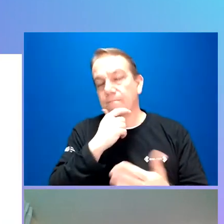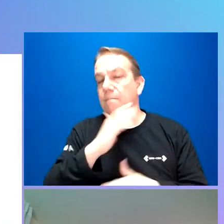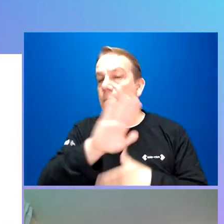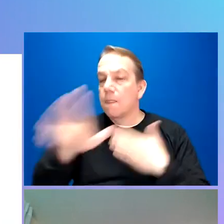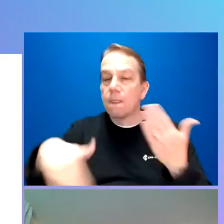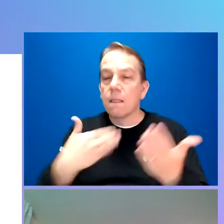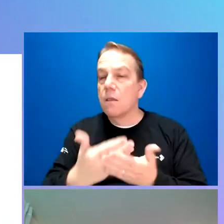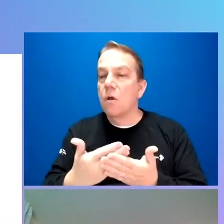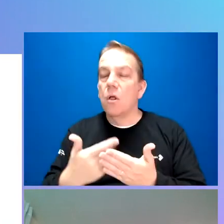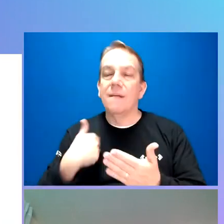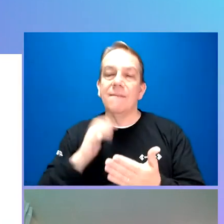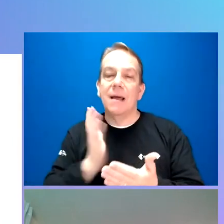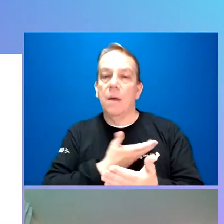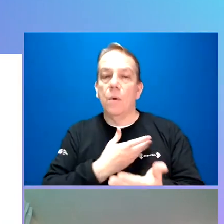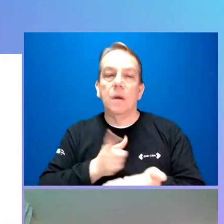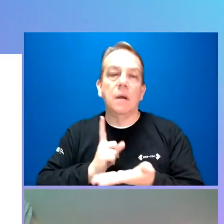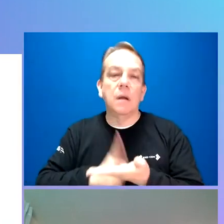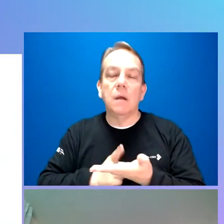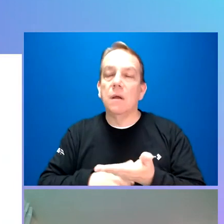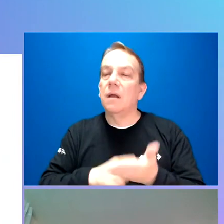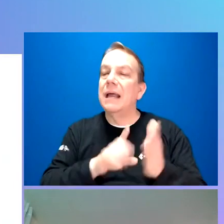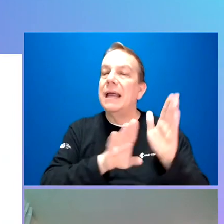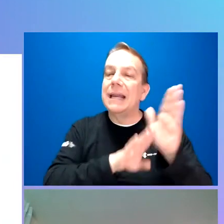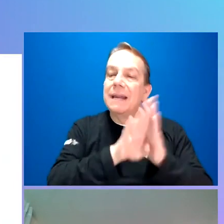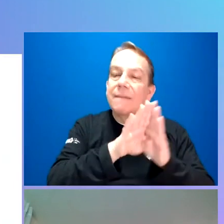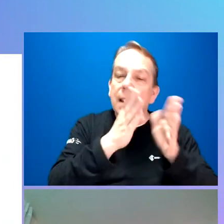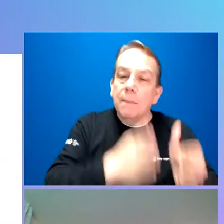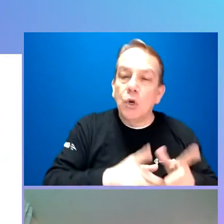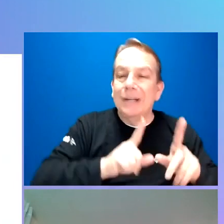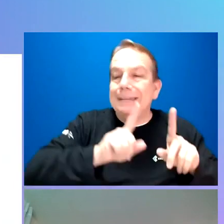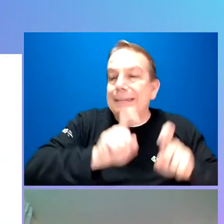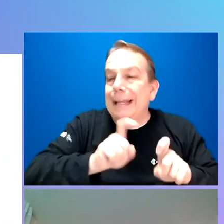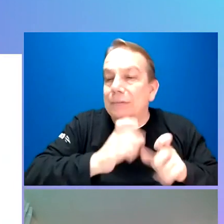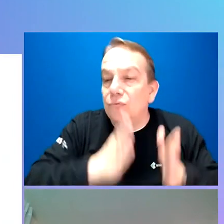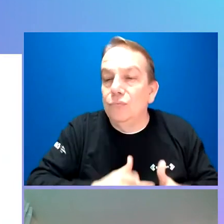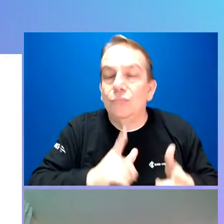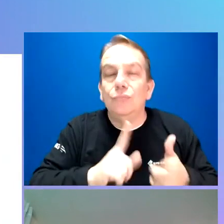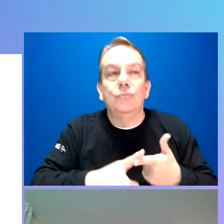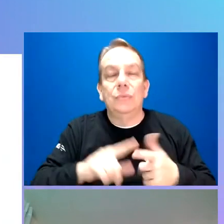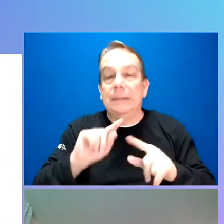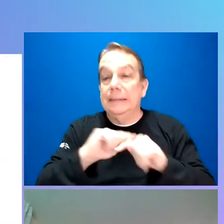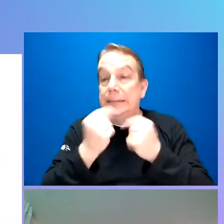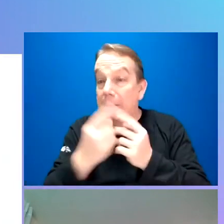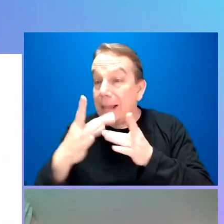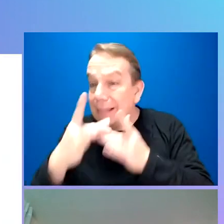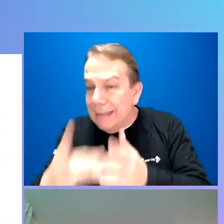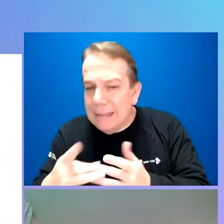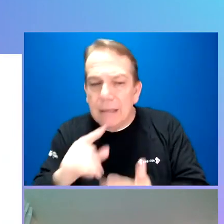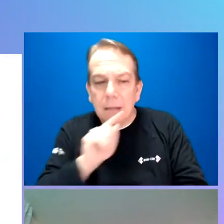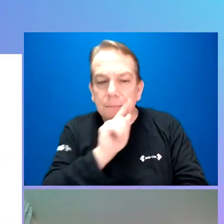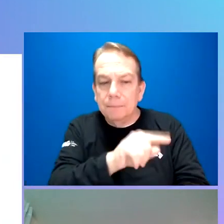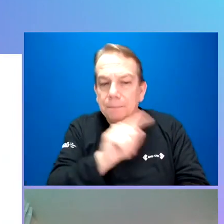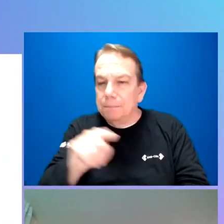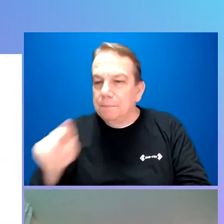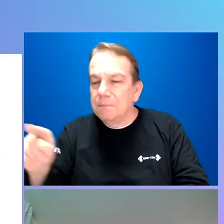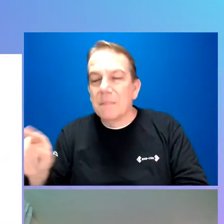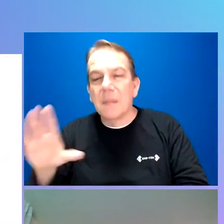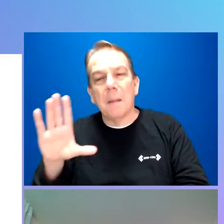testers, and the team leads, um, but we were not getting the